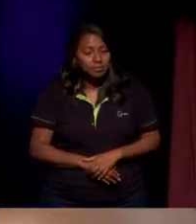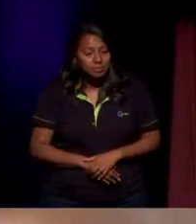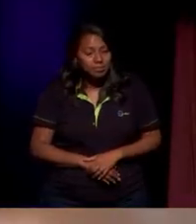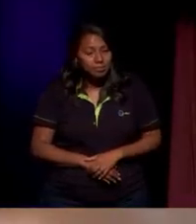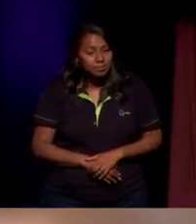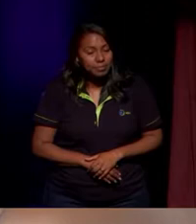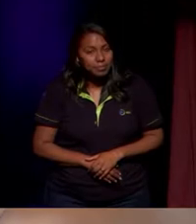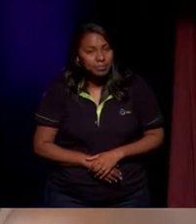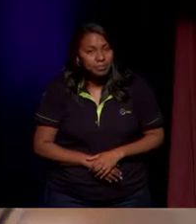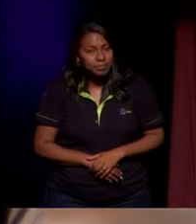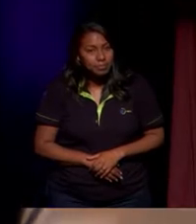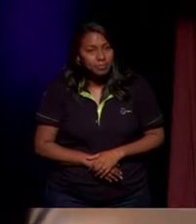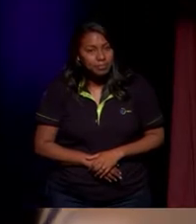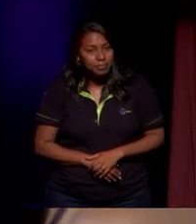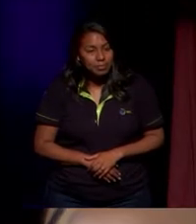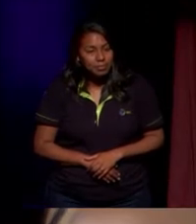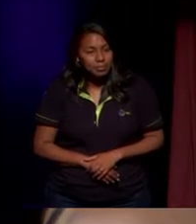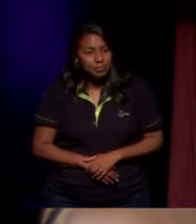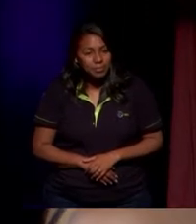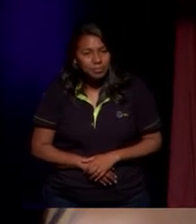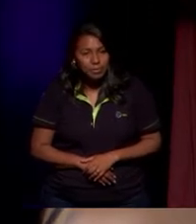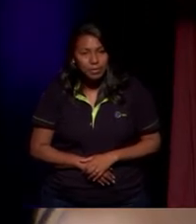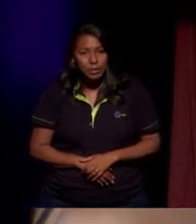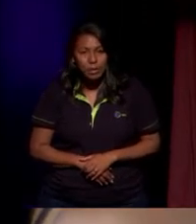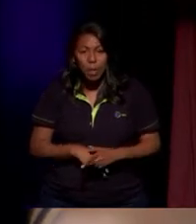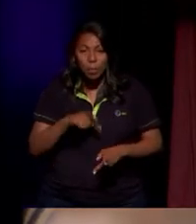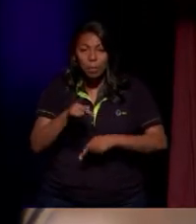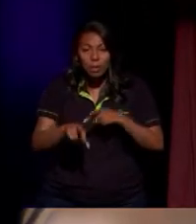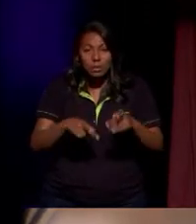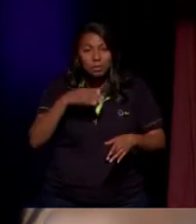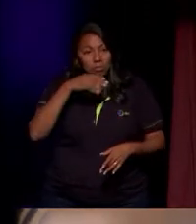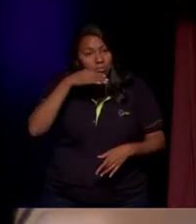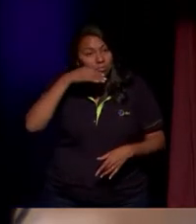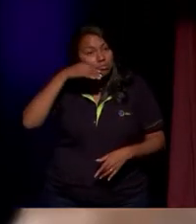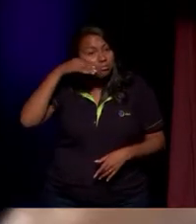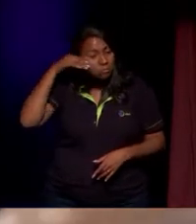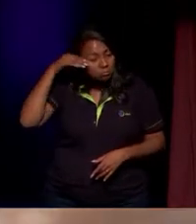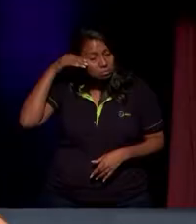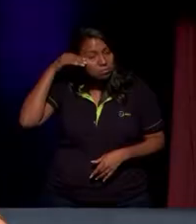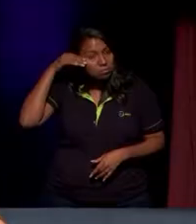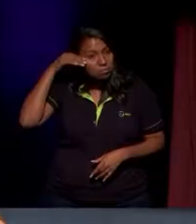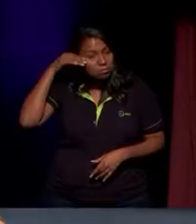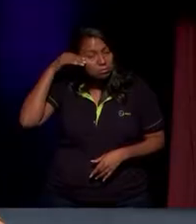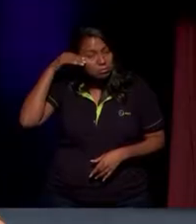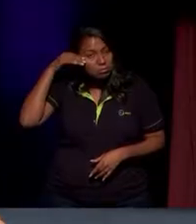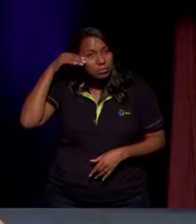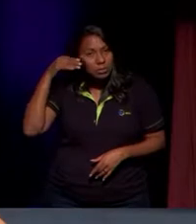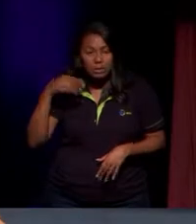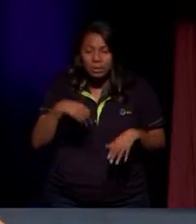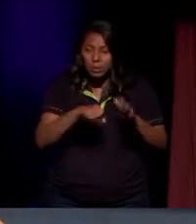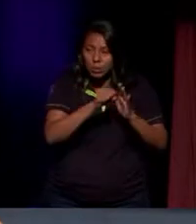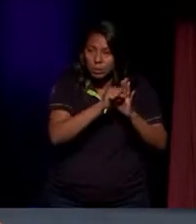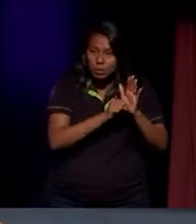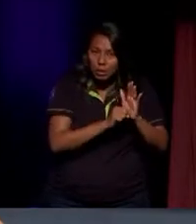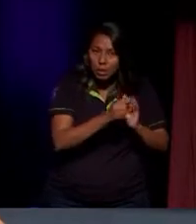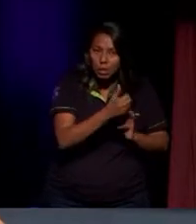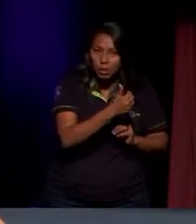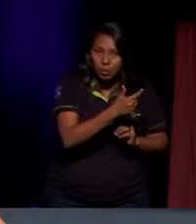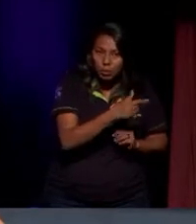the population of Mozambique is originally banta, but since the twelfth century we have the Chinese wave,